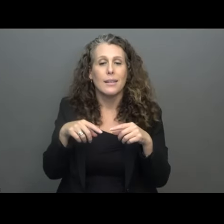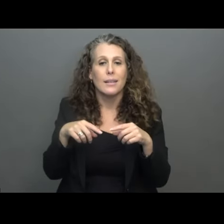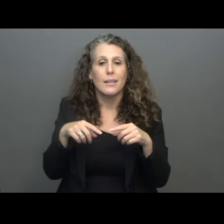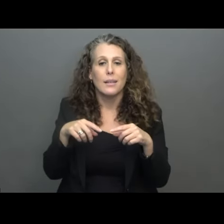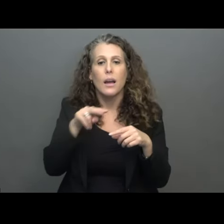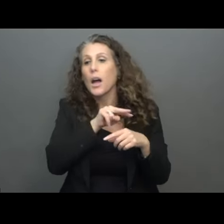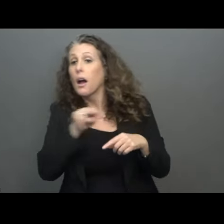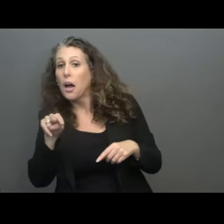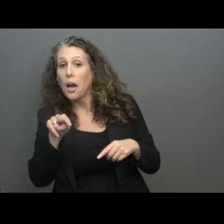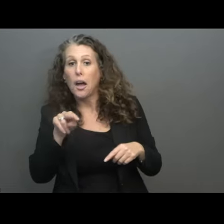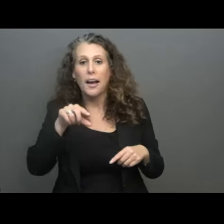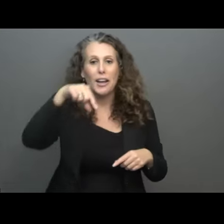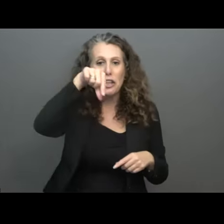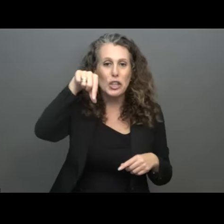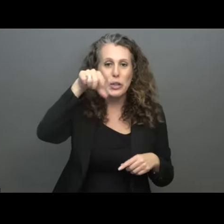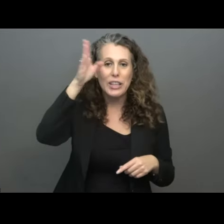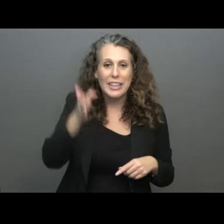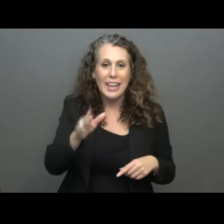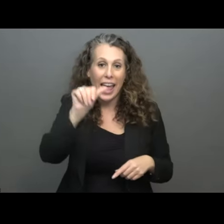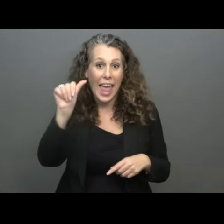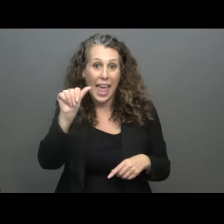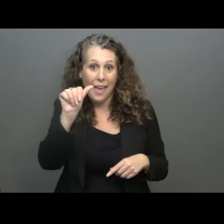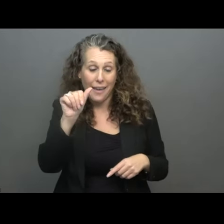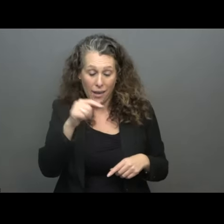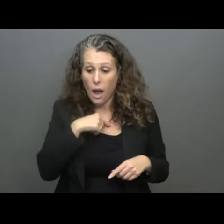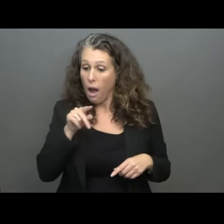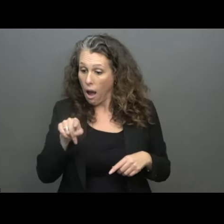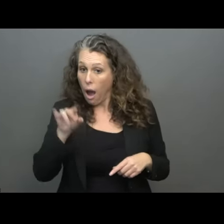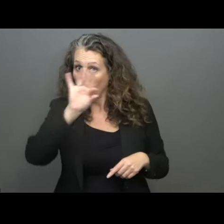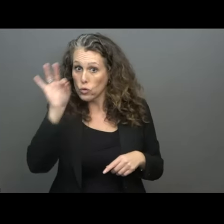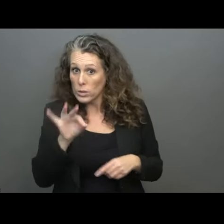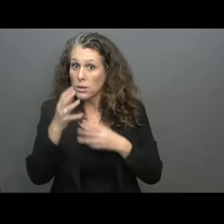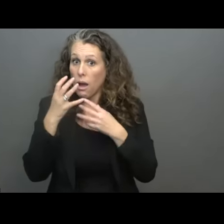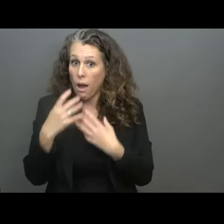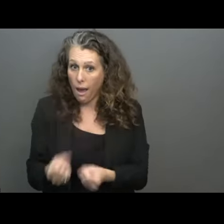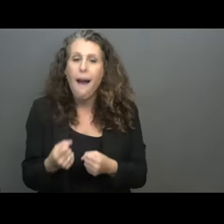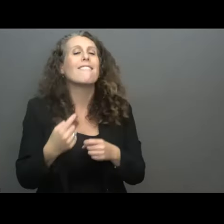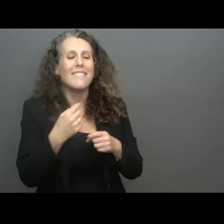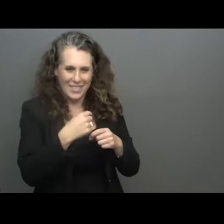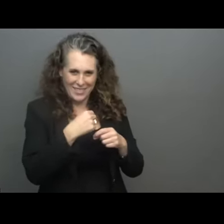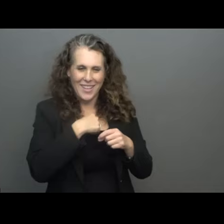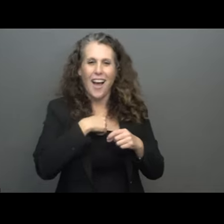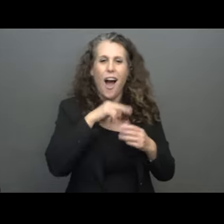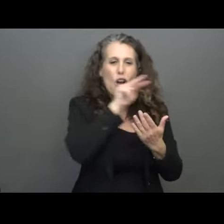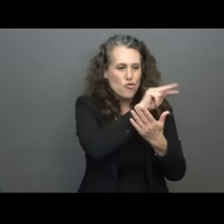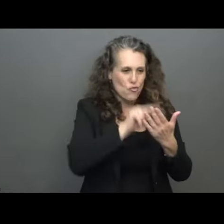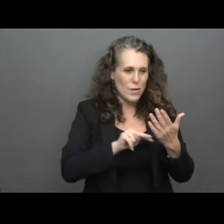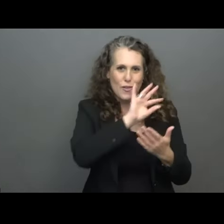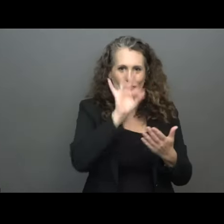amp, a box, and I will read out some of the questions that you can address, or if it's